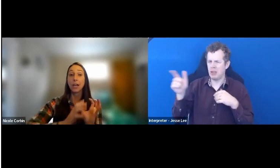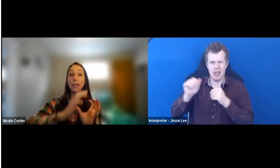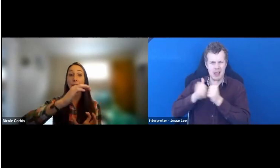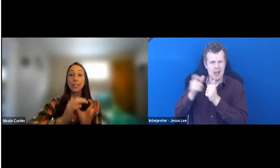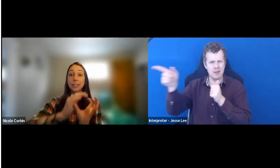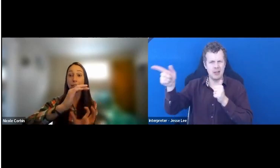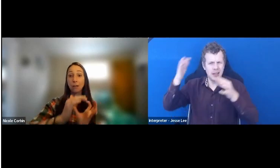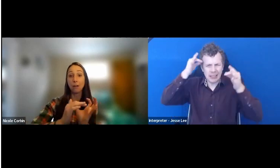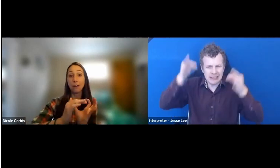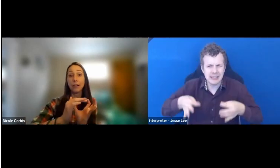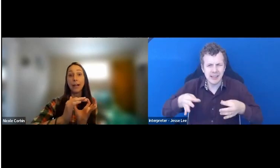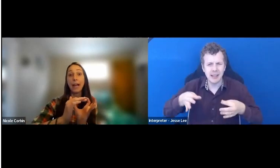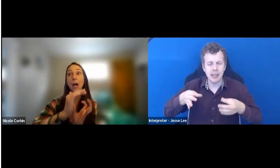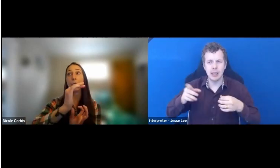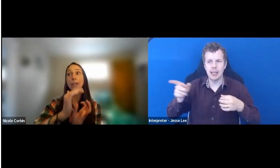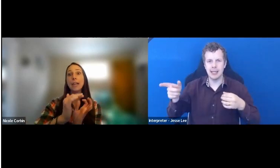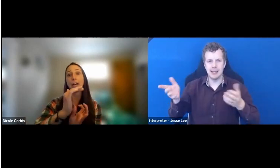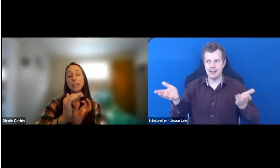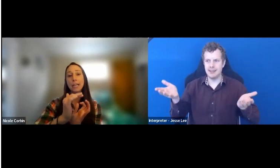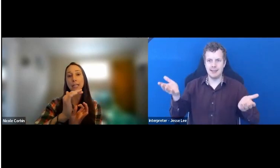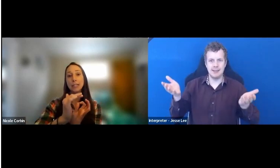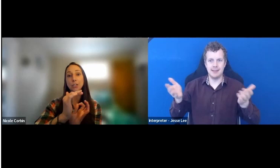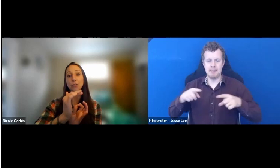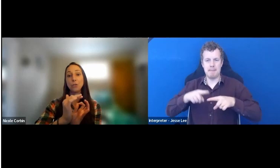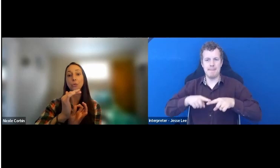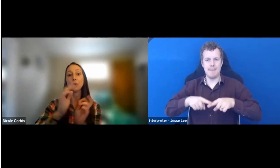kind of teetered on how are they navigating this new normal?